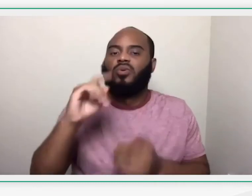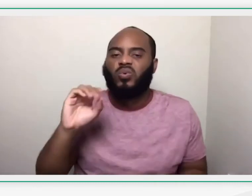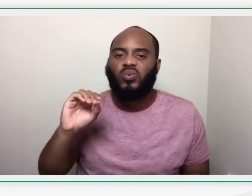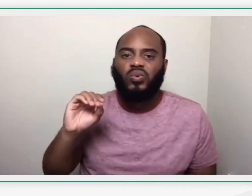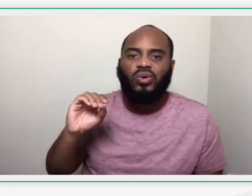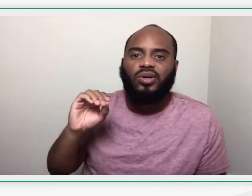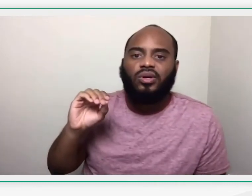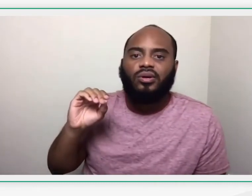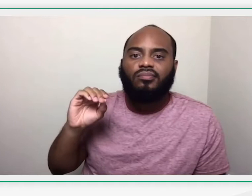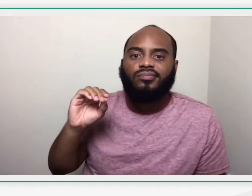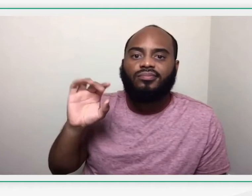And so, you are going to make that payment.